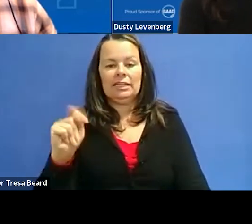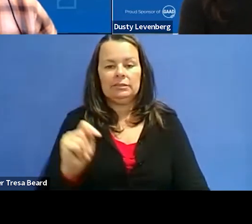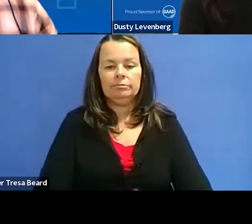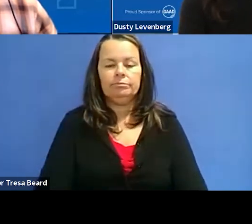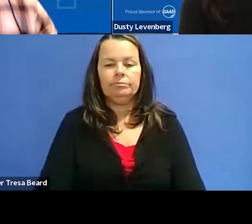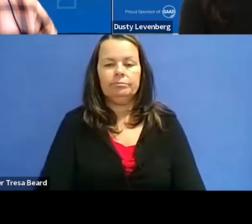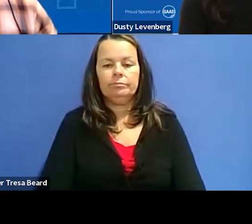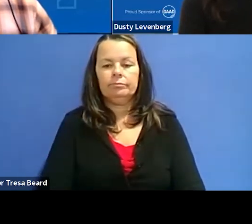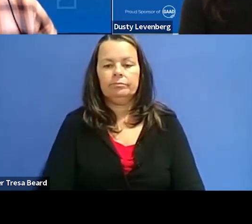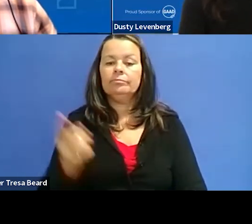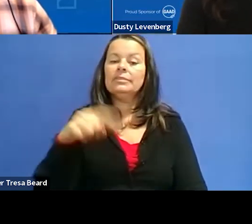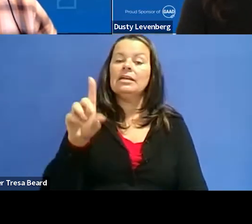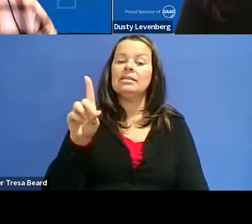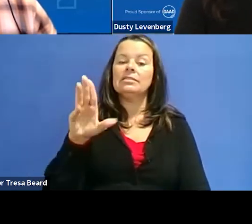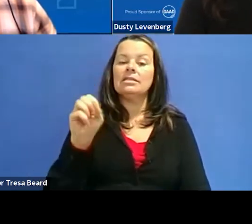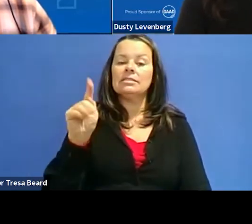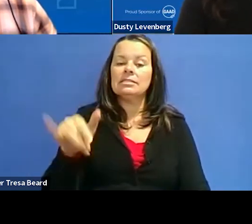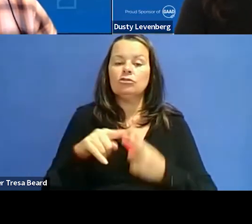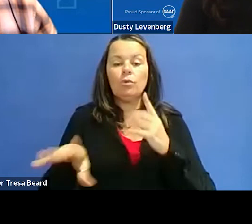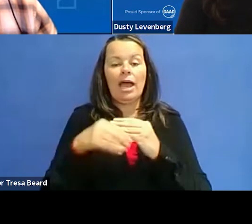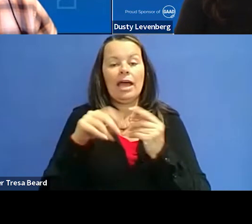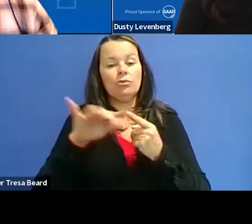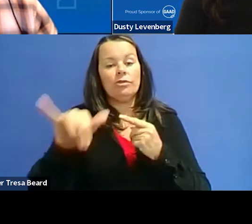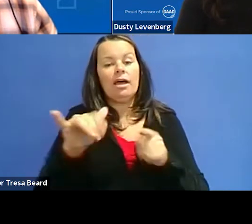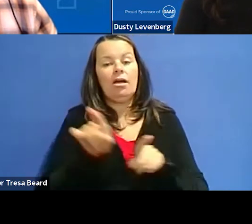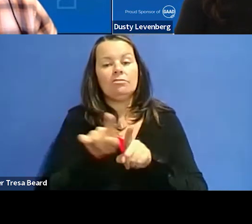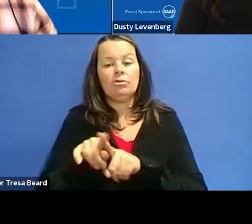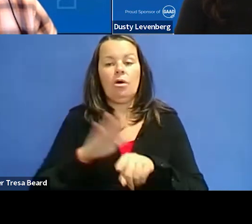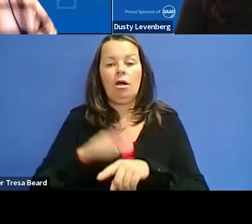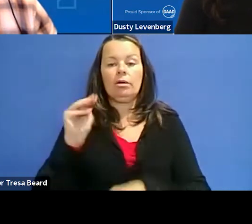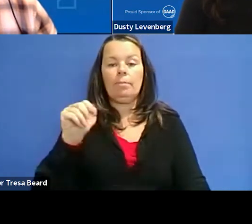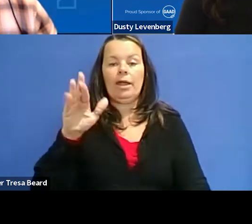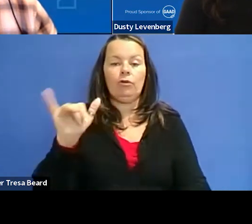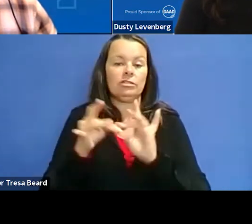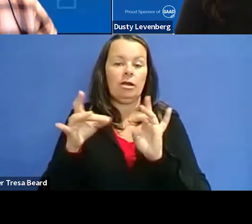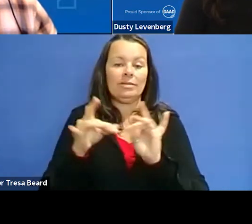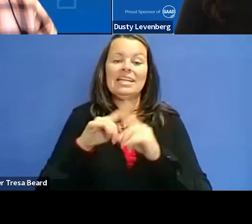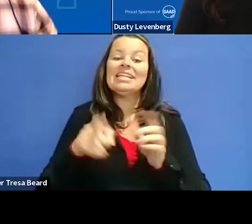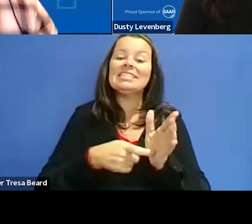Dusty Levenberg: To add on there with Meryl's comment with it taking a village. It's all of our responsibility, right?